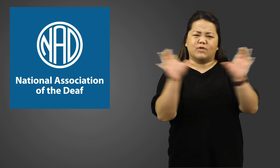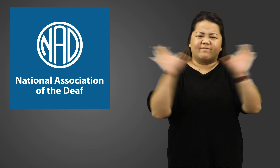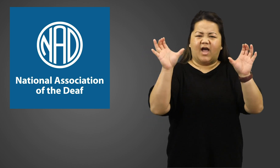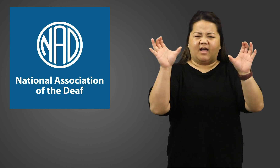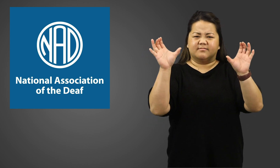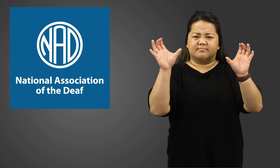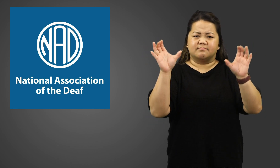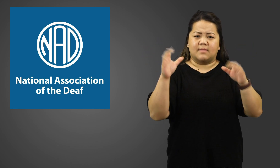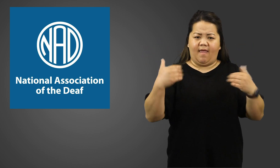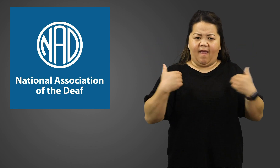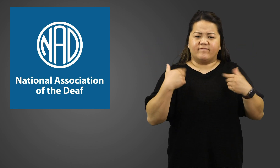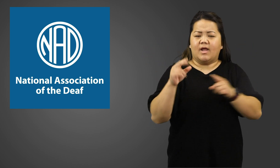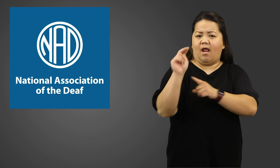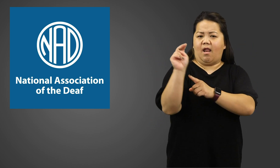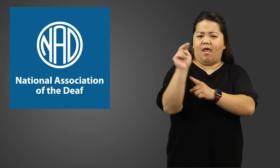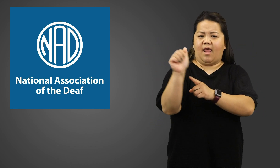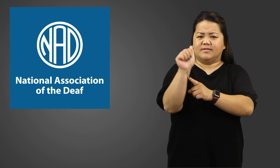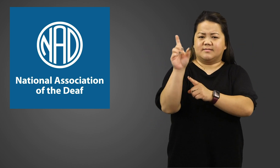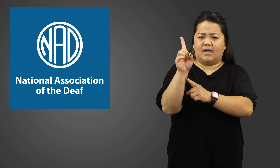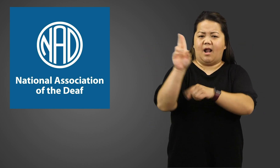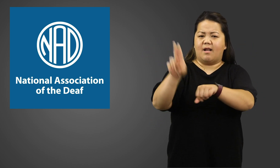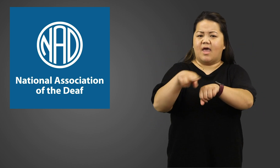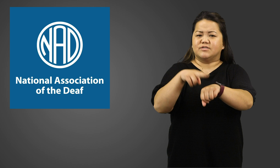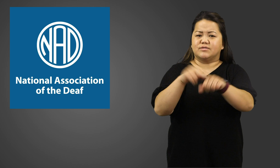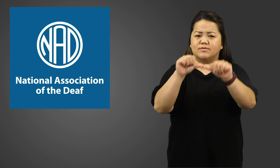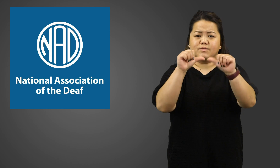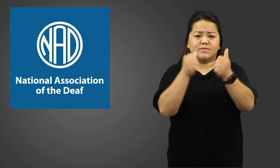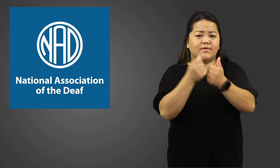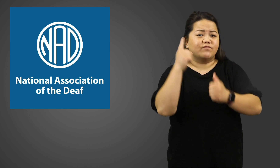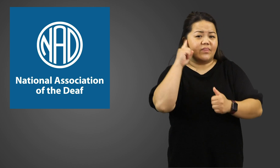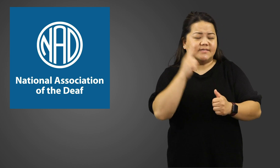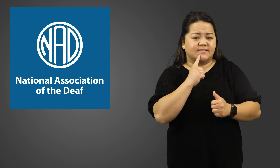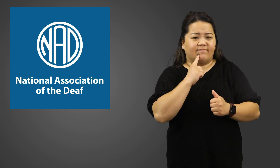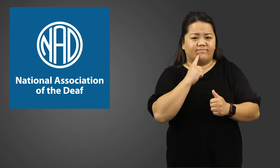A qualified interpreter should be certified by a national organization